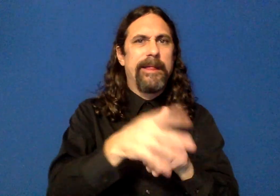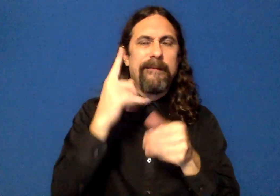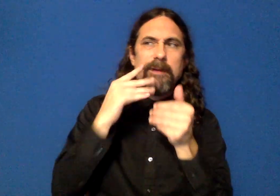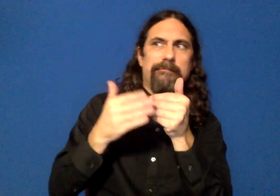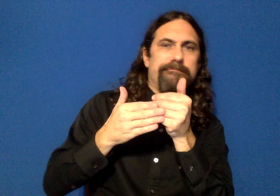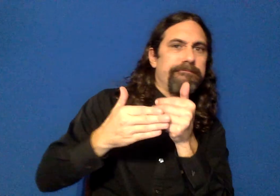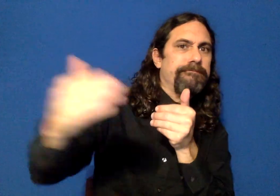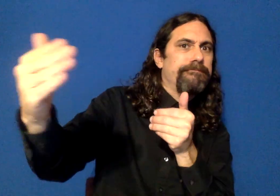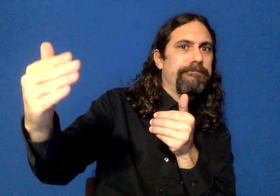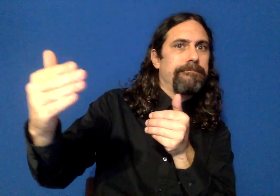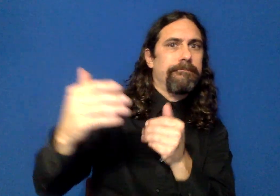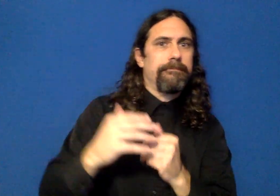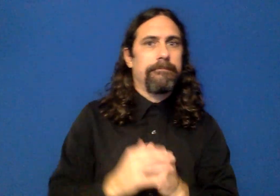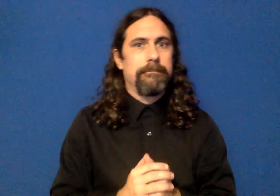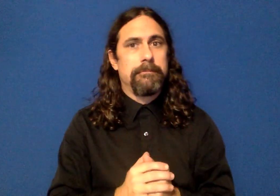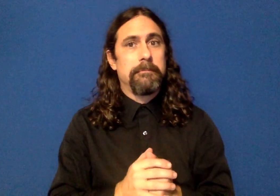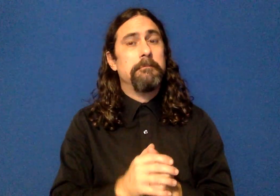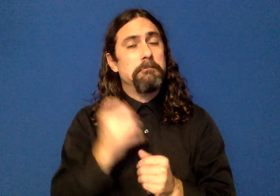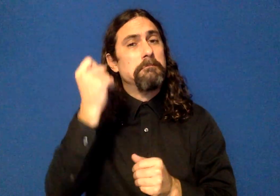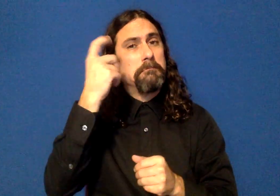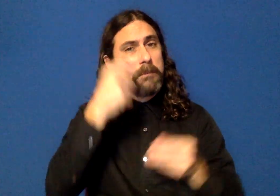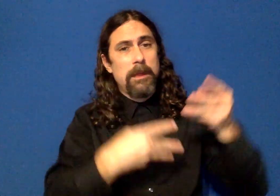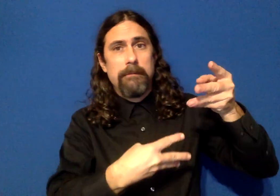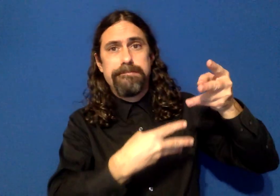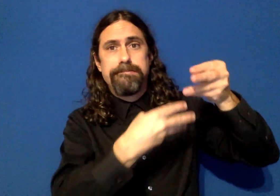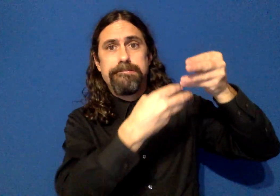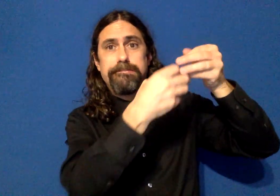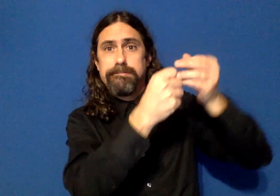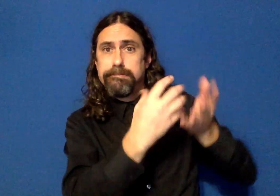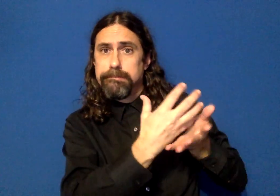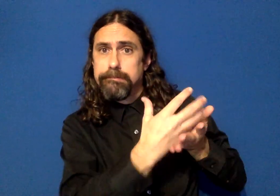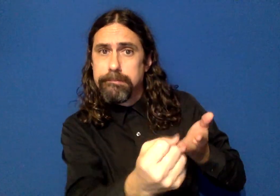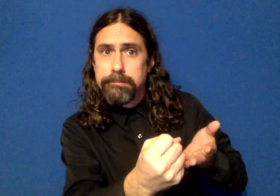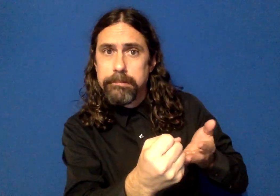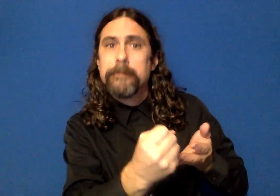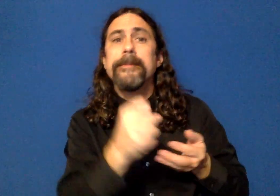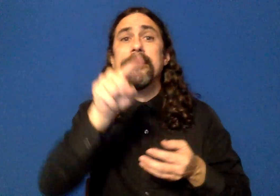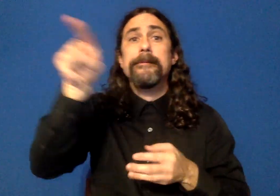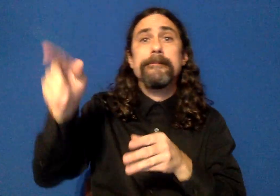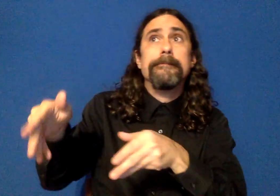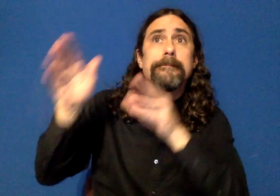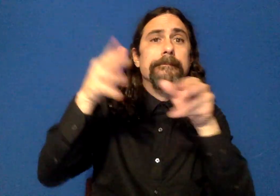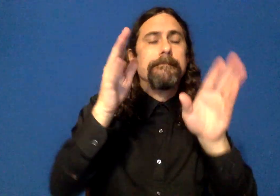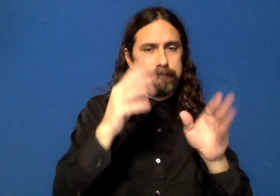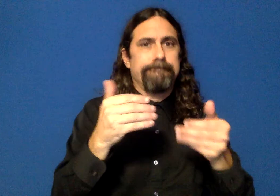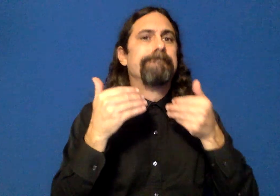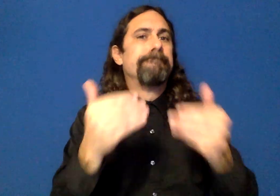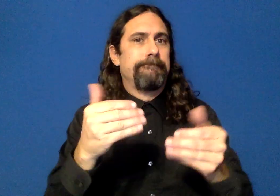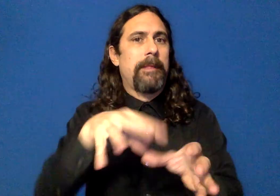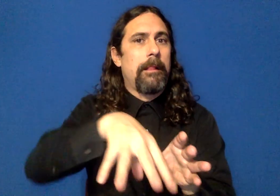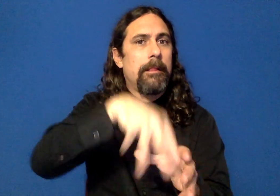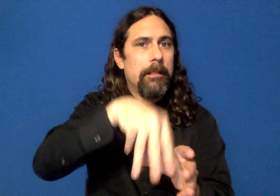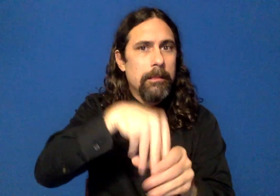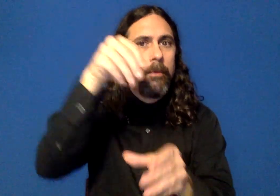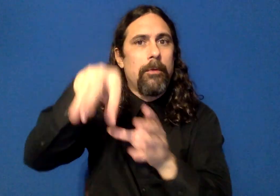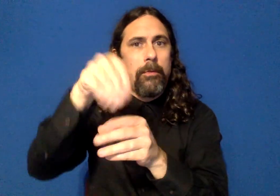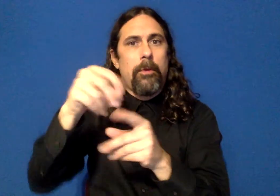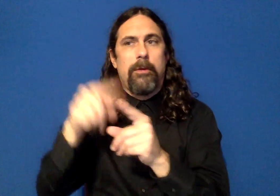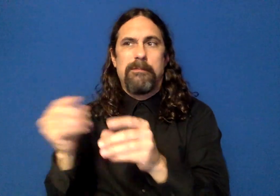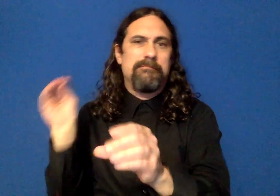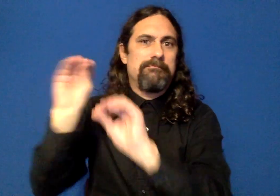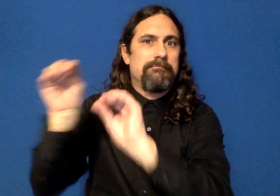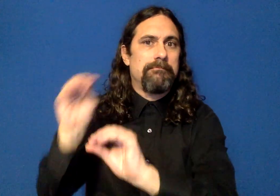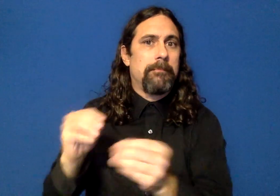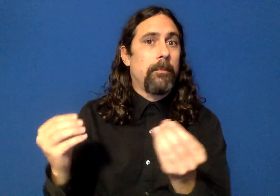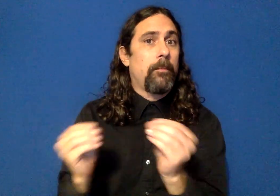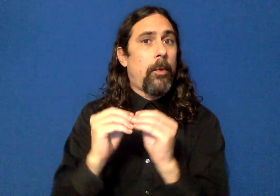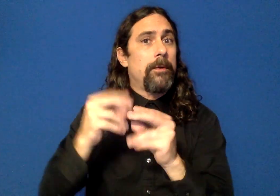vacancies expected for the foreseeable future. However, once these waiting lists are depleted,